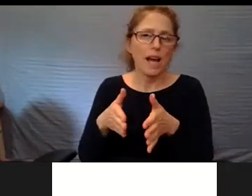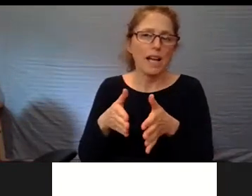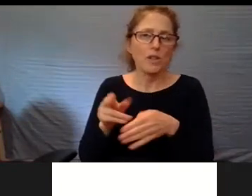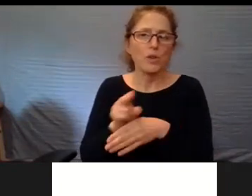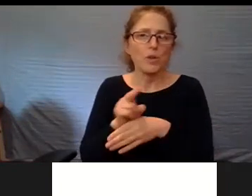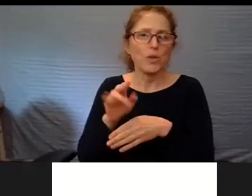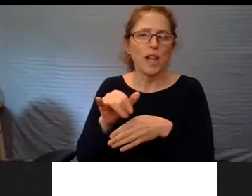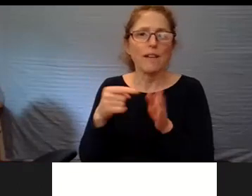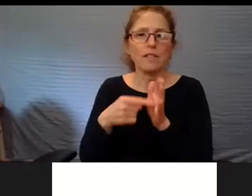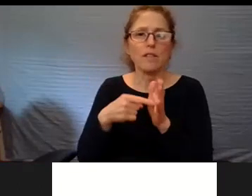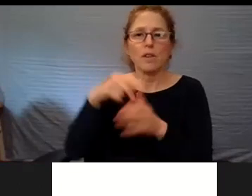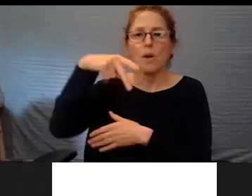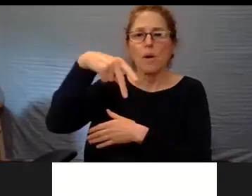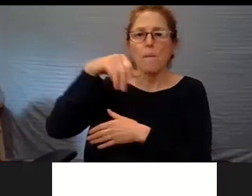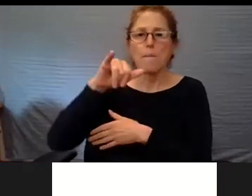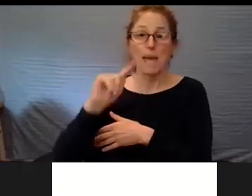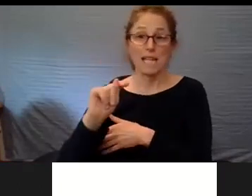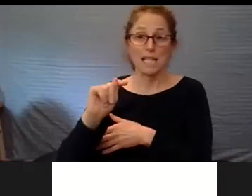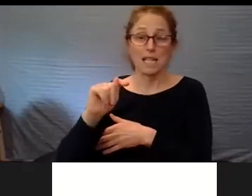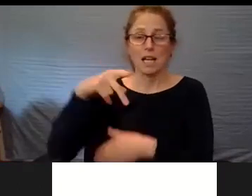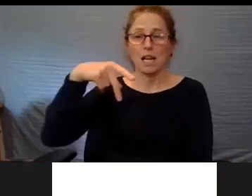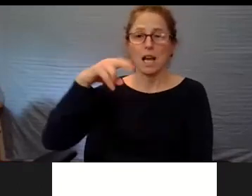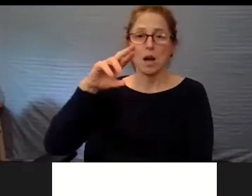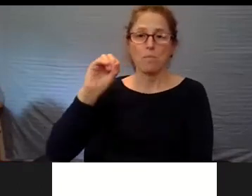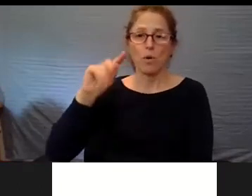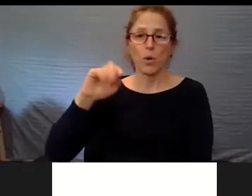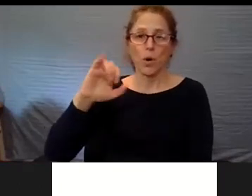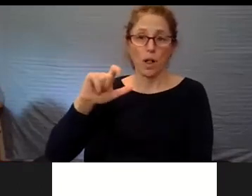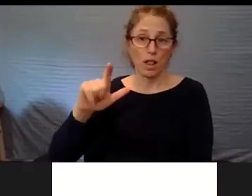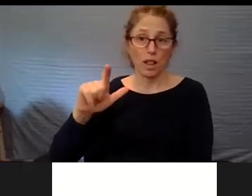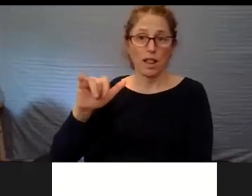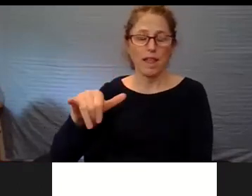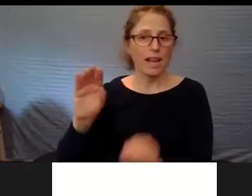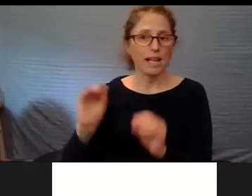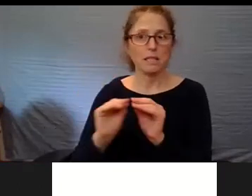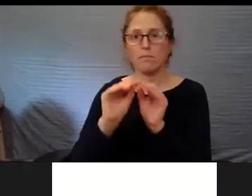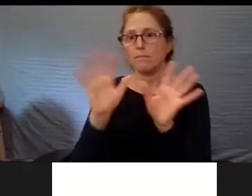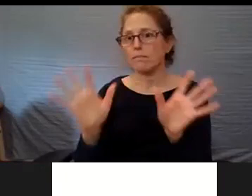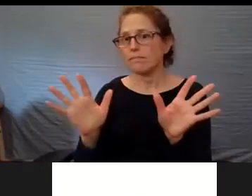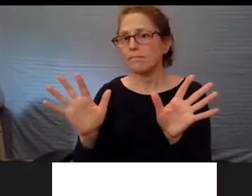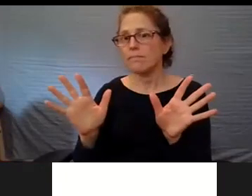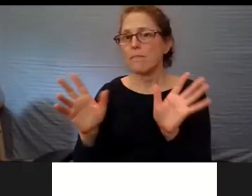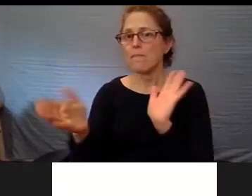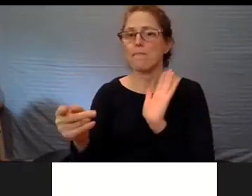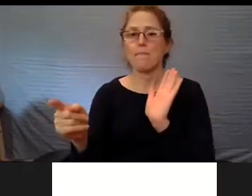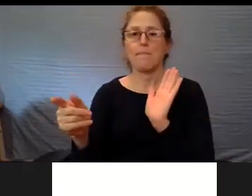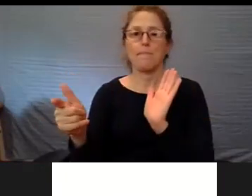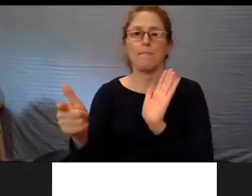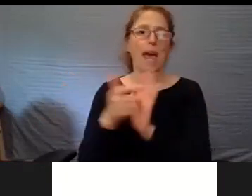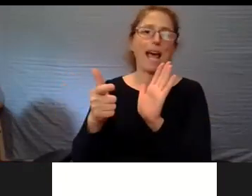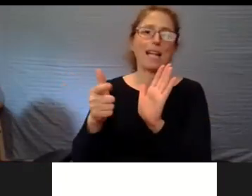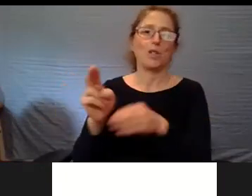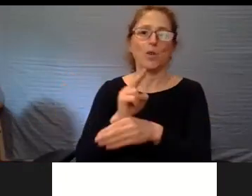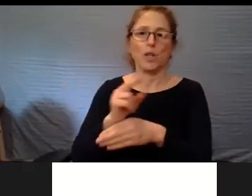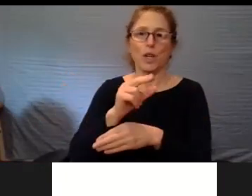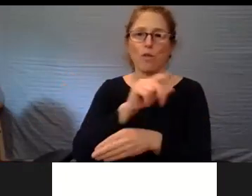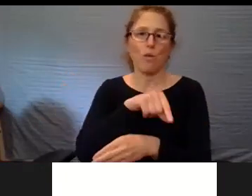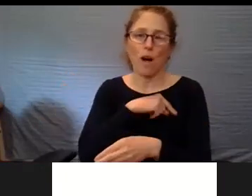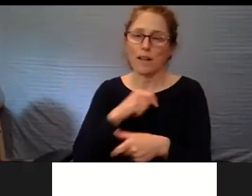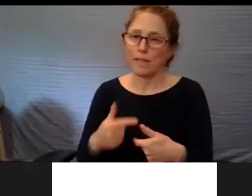the pit protocol that explicitly bans using quality of life judgment and this sort of thing.